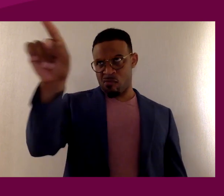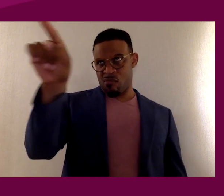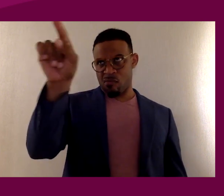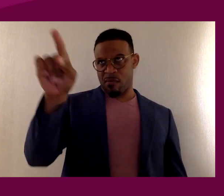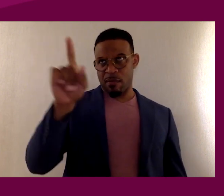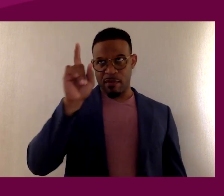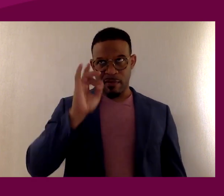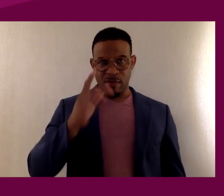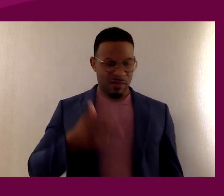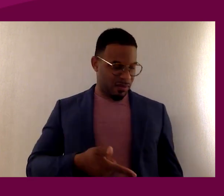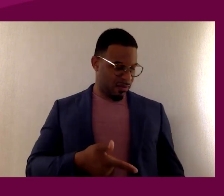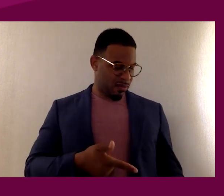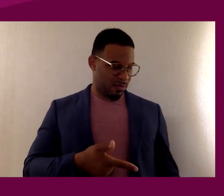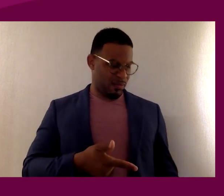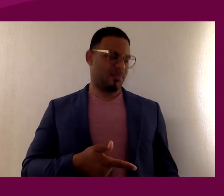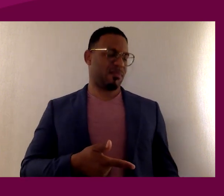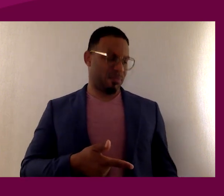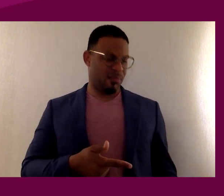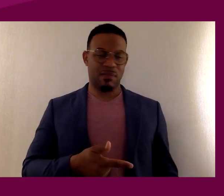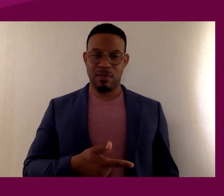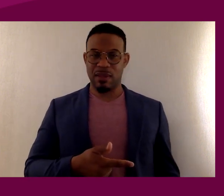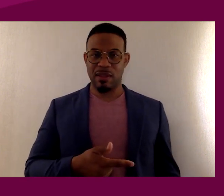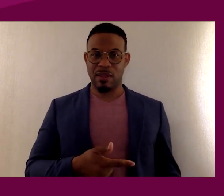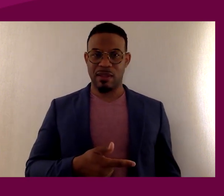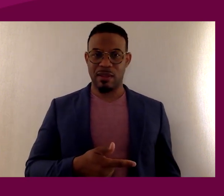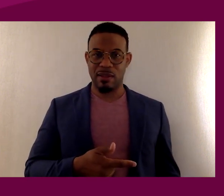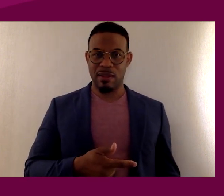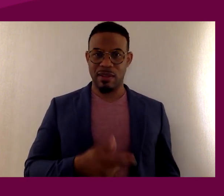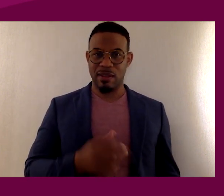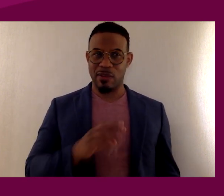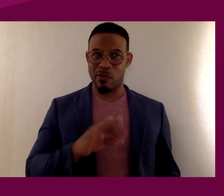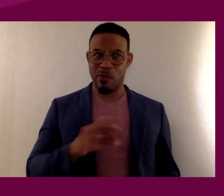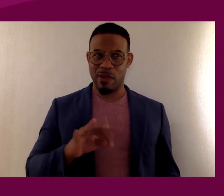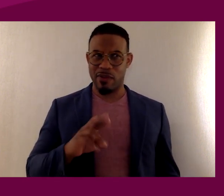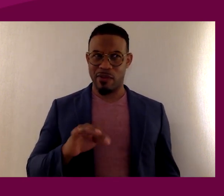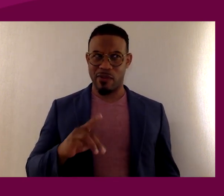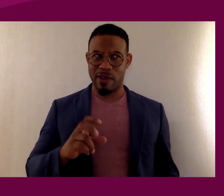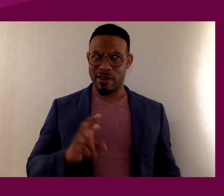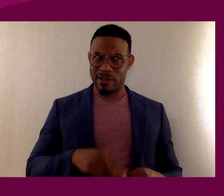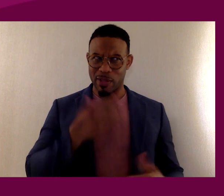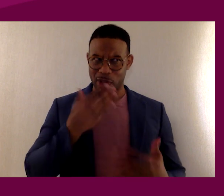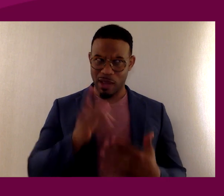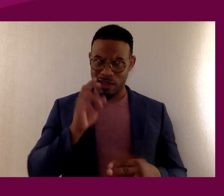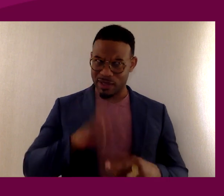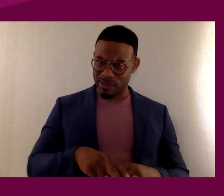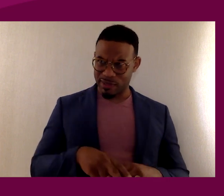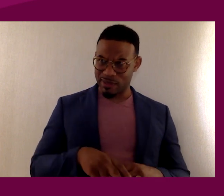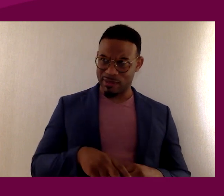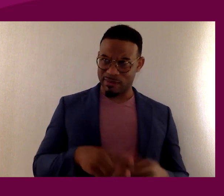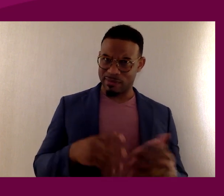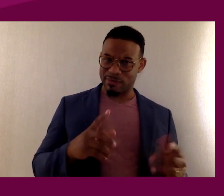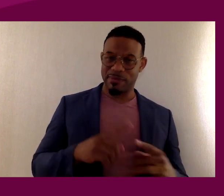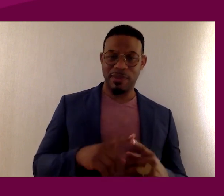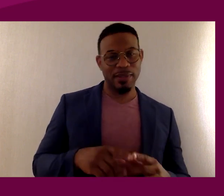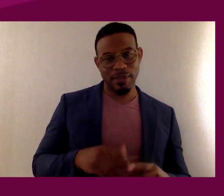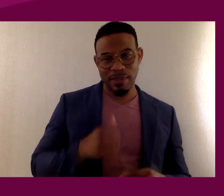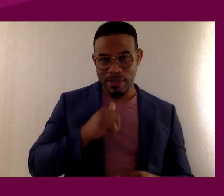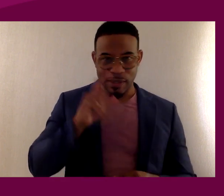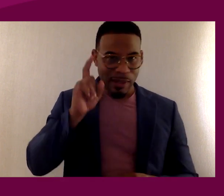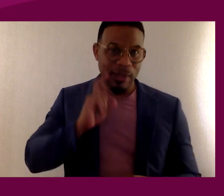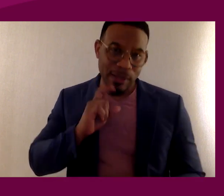people wanted these sexy looking wheelchairs. And the RoughRider chair is a good-looking chair,